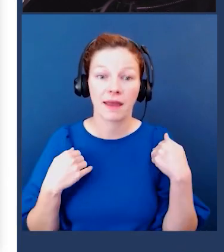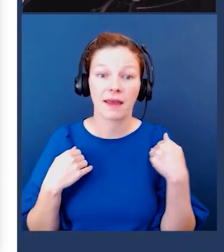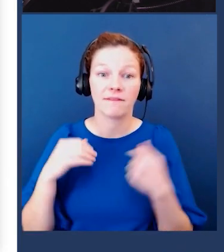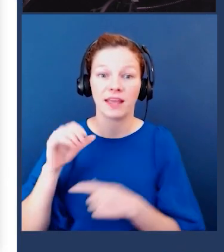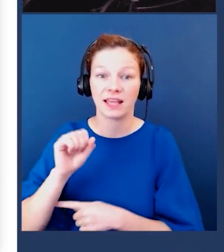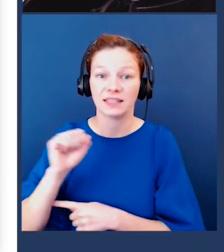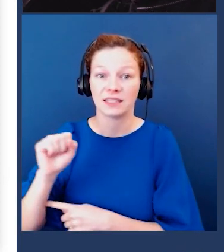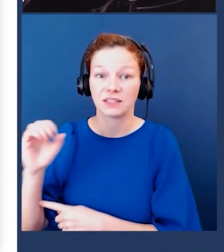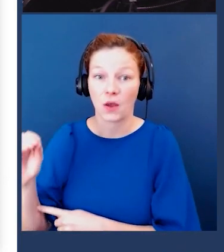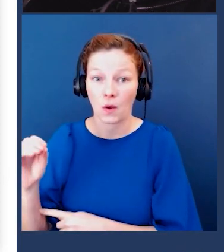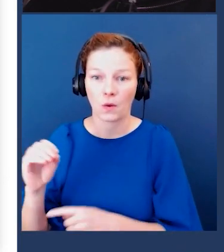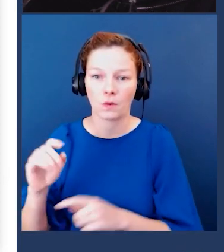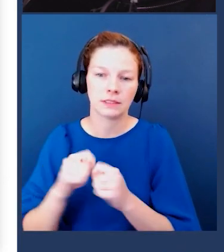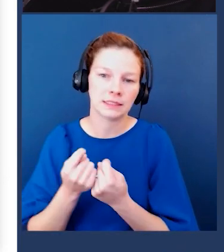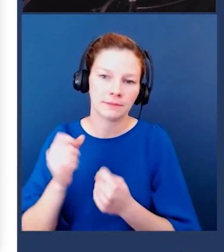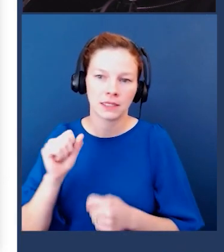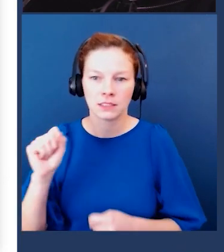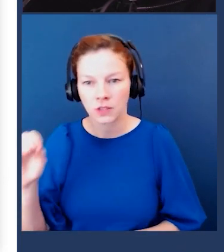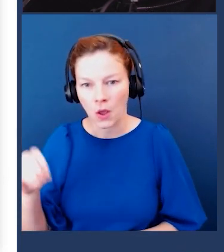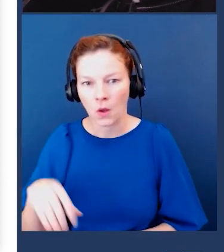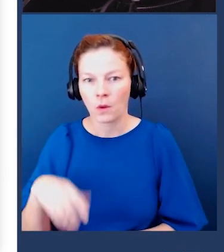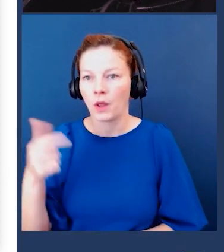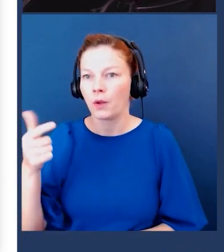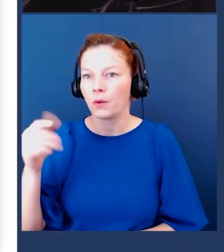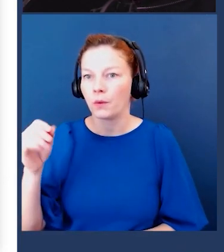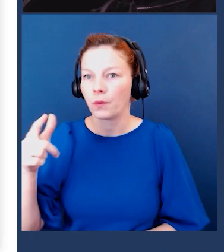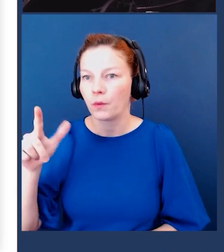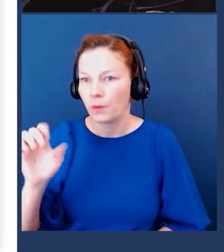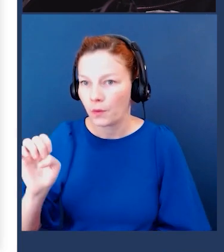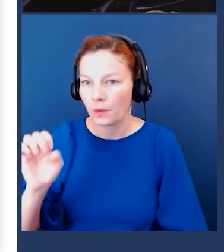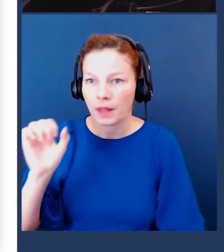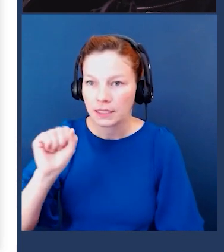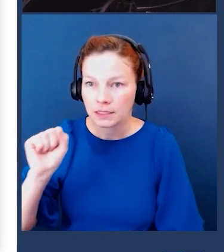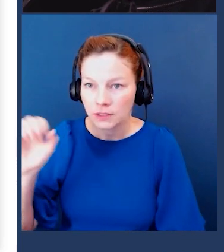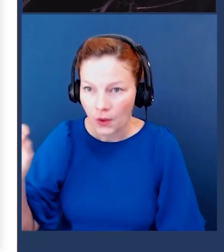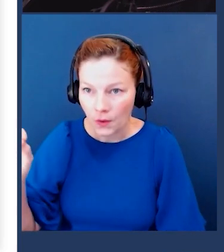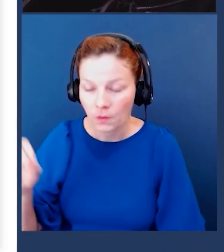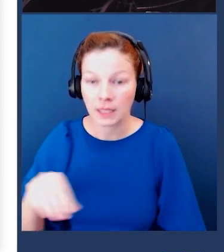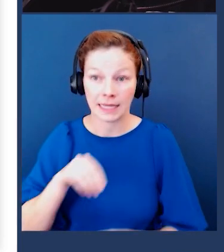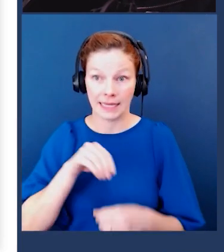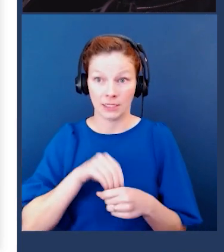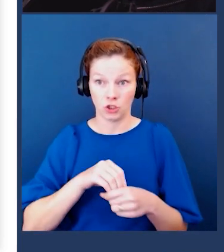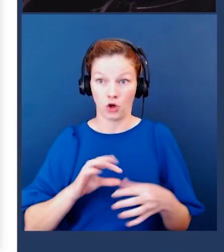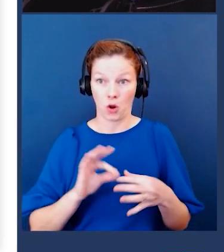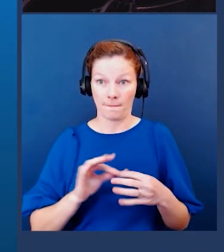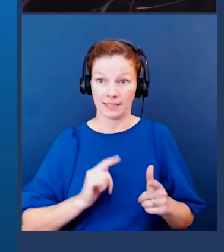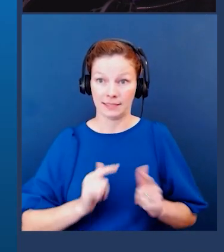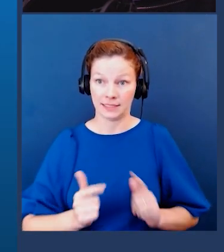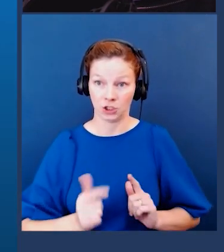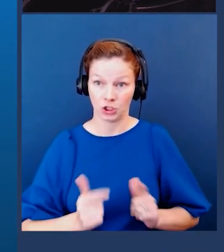SSOs, team SSOs, Google SSOs, whatever you want an internal messaging again, that all provided by PlayFab